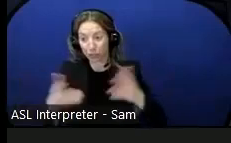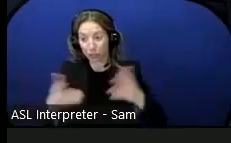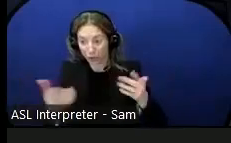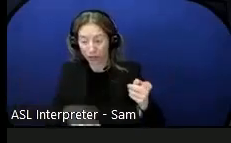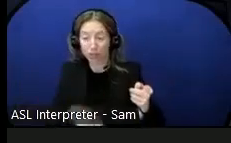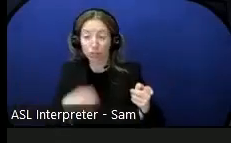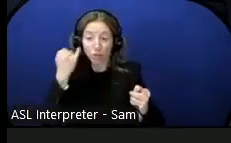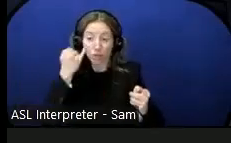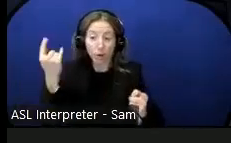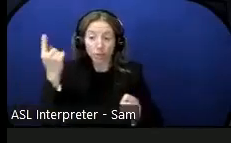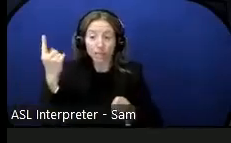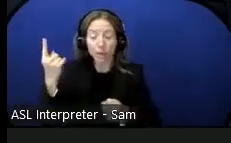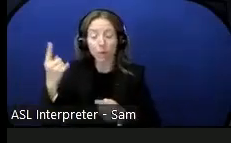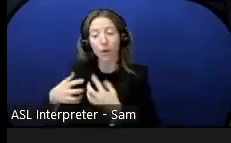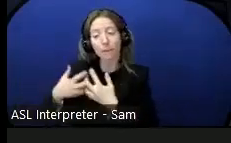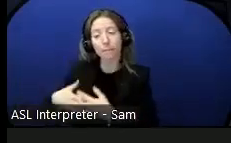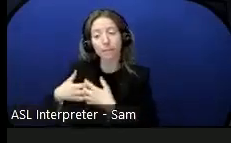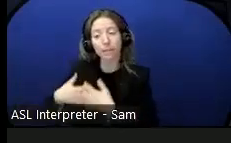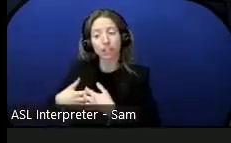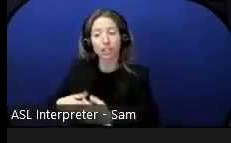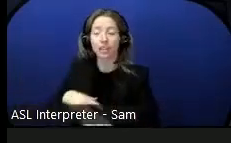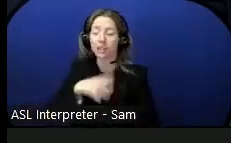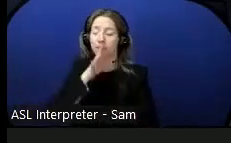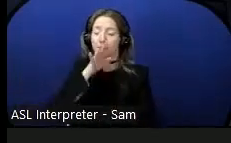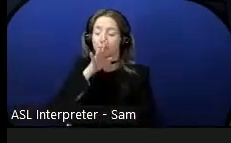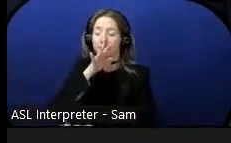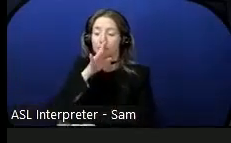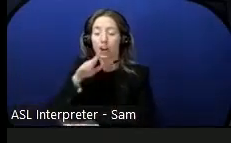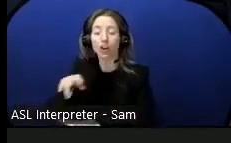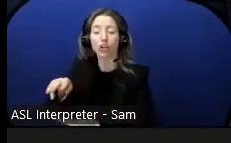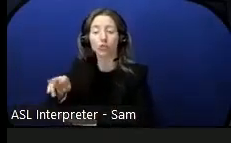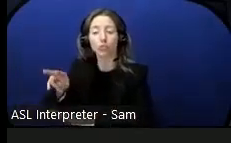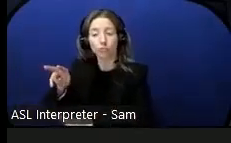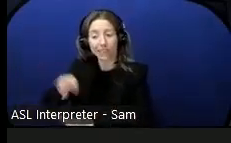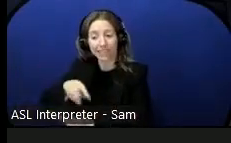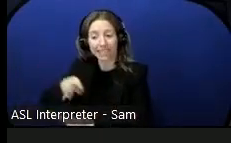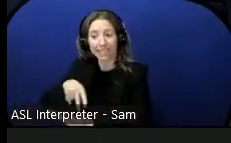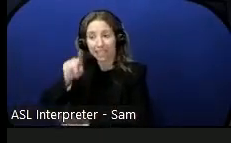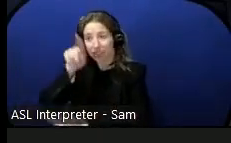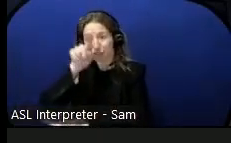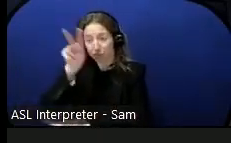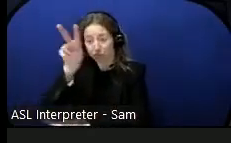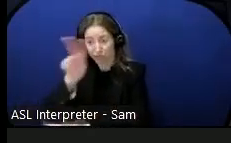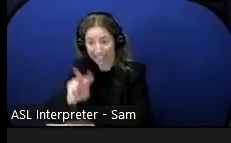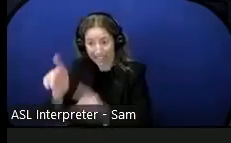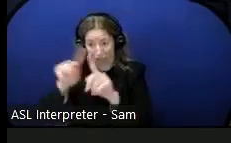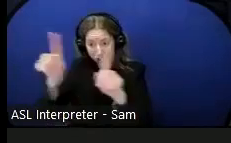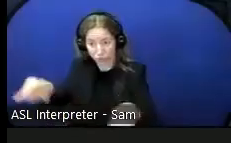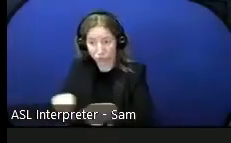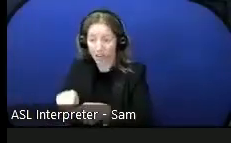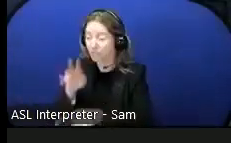when they put focus into a form field, they're not going to know what's going on. If your labels disappear when you put focus into a form field